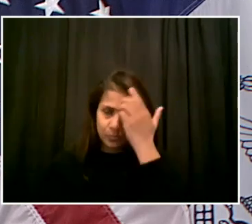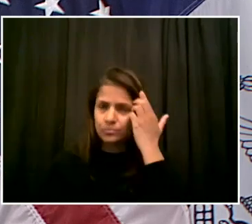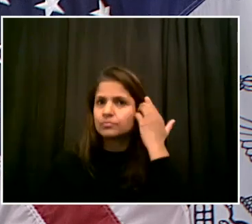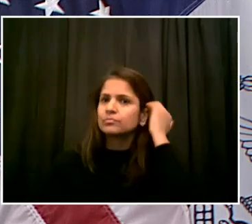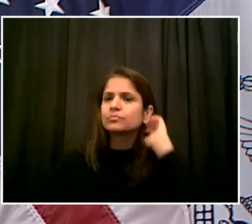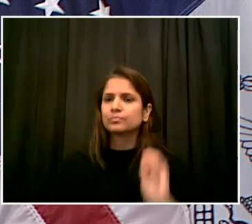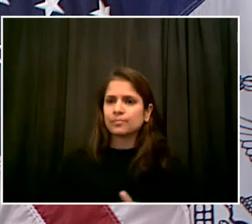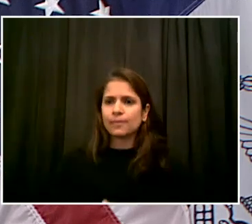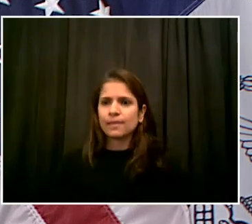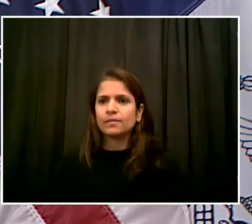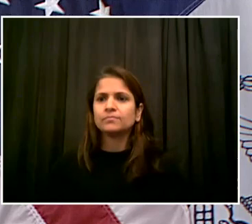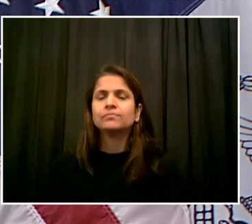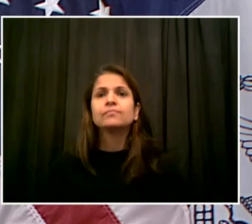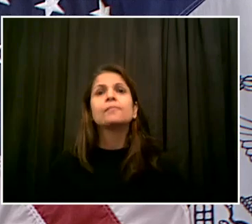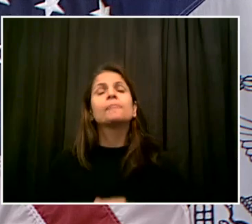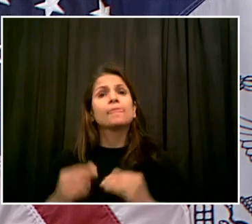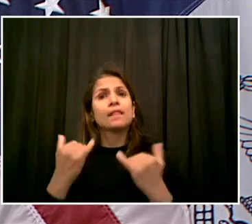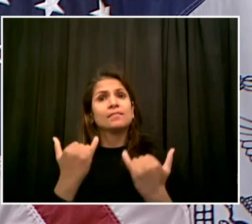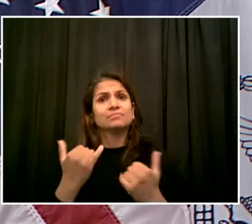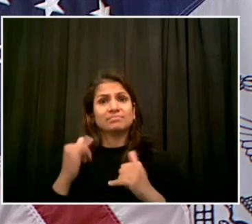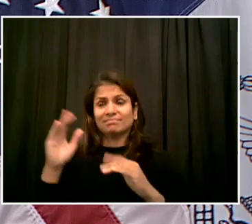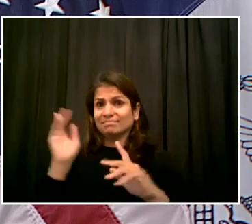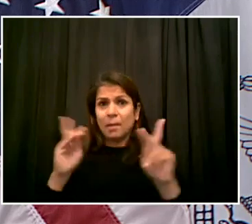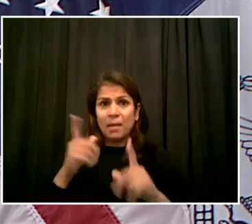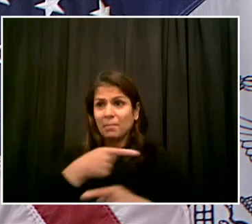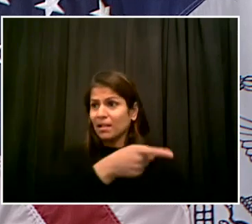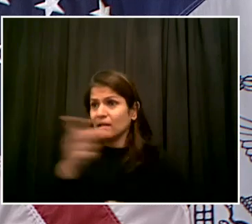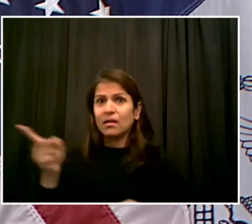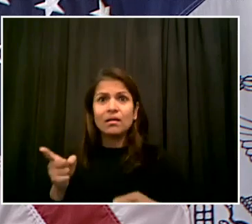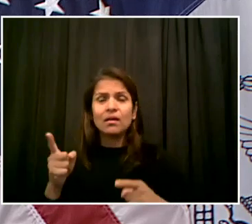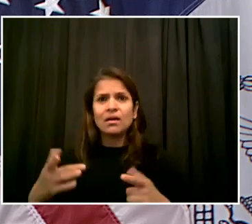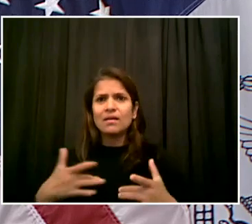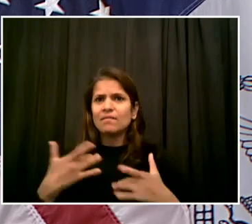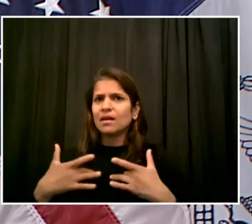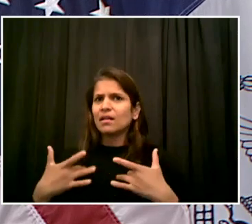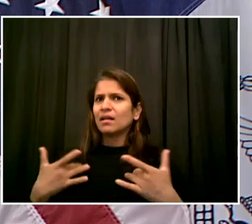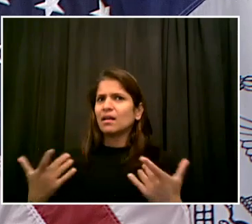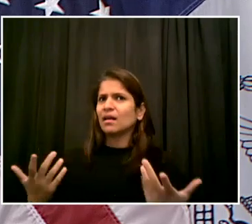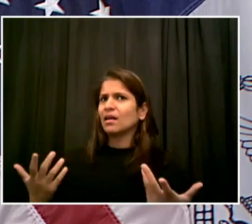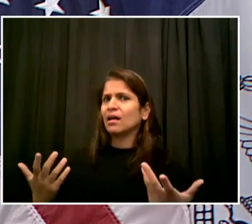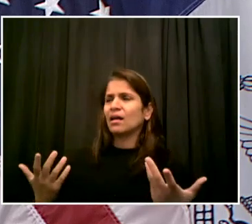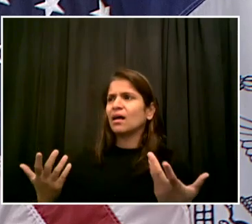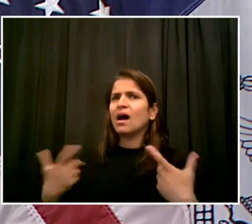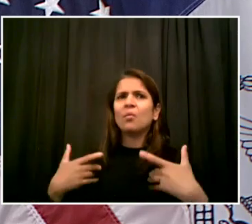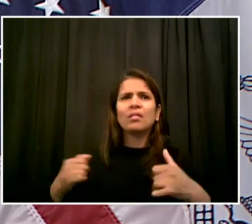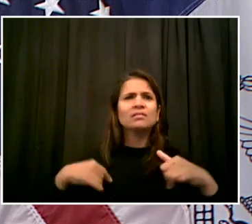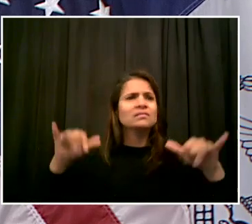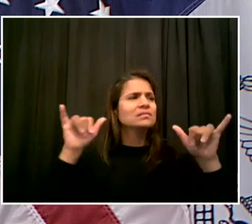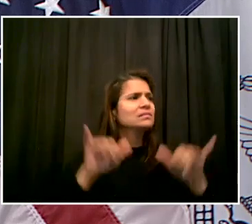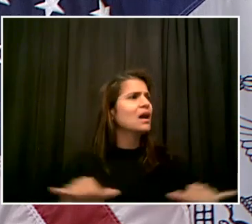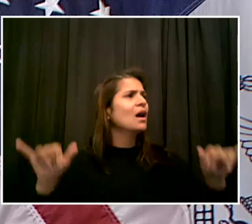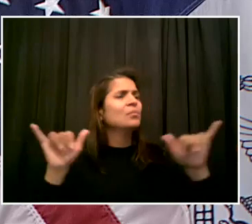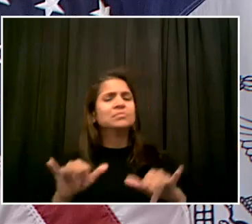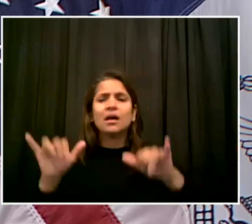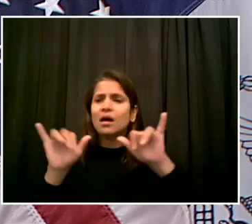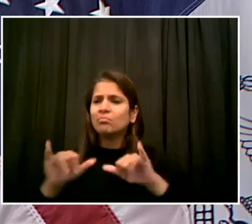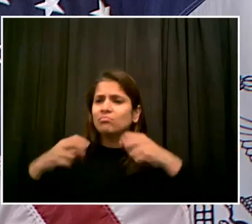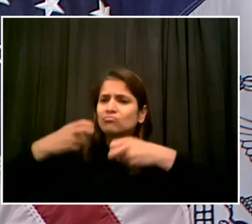WE LWIL FIND A WAY THROUGH. ANYONE WHO IS UPSET ABOUT THE STATUS QUO, YOU KNOW I WL ILJN OI